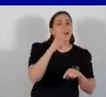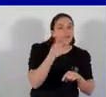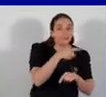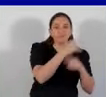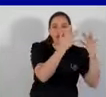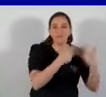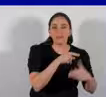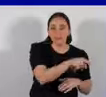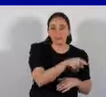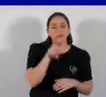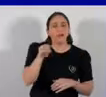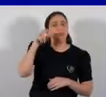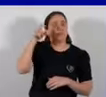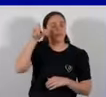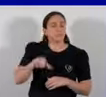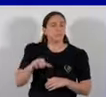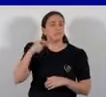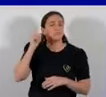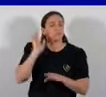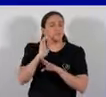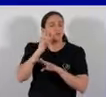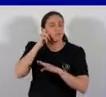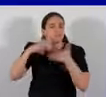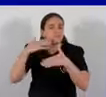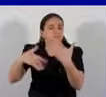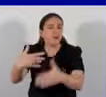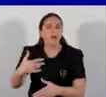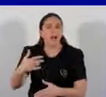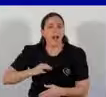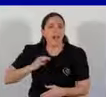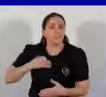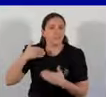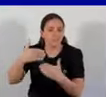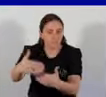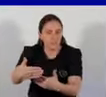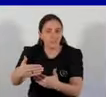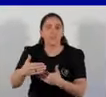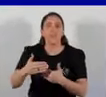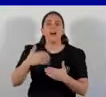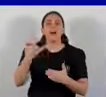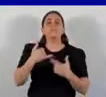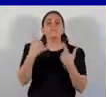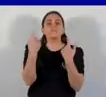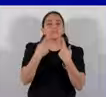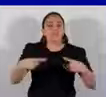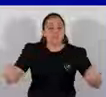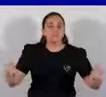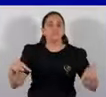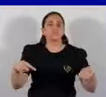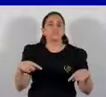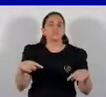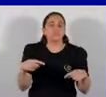And the reality is that all the elements were within there in chapter four